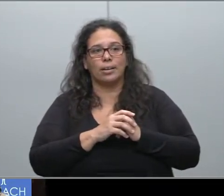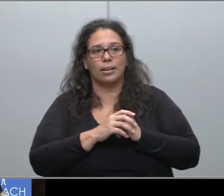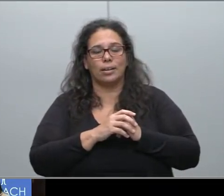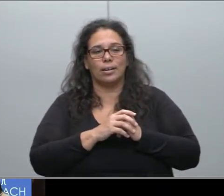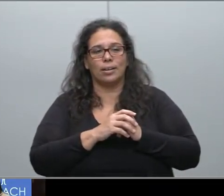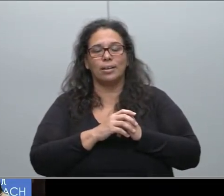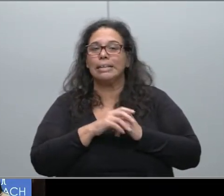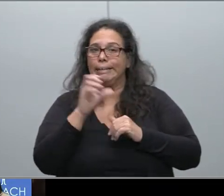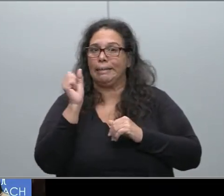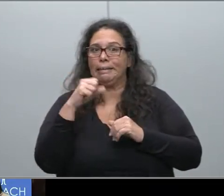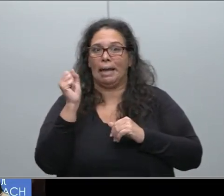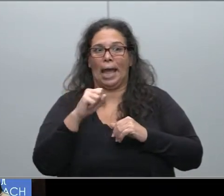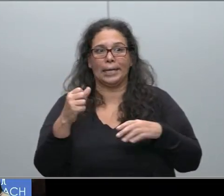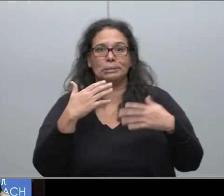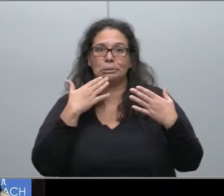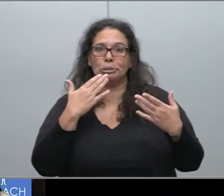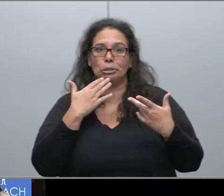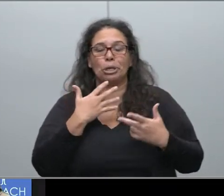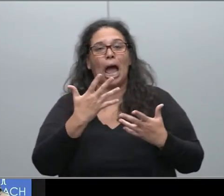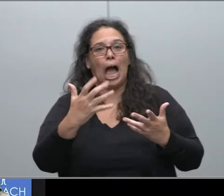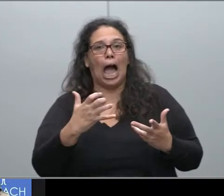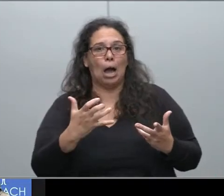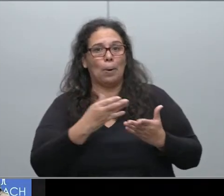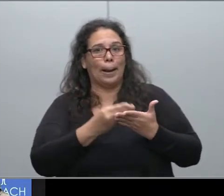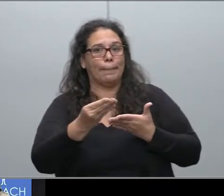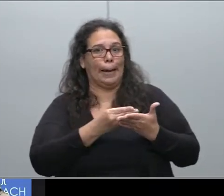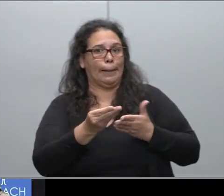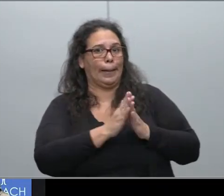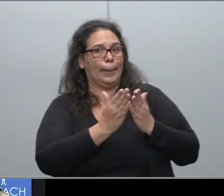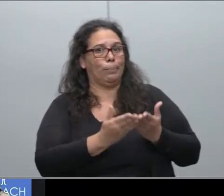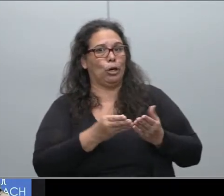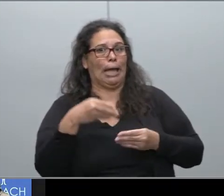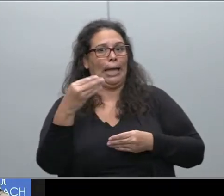So we always just offer and open up the opportunity